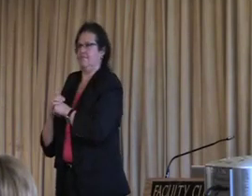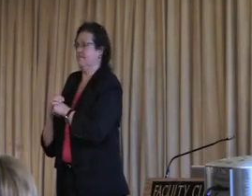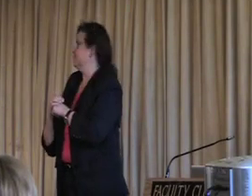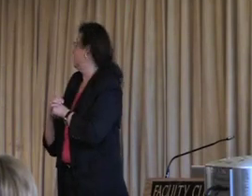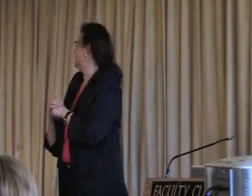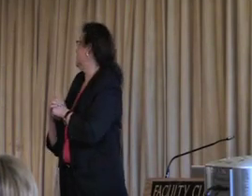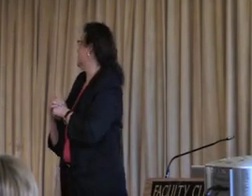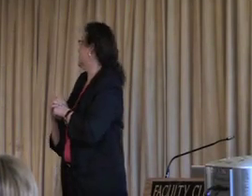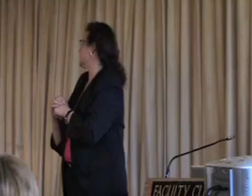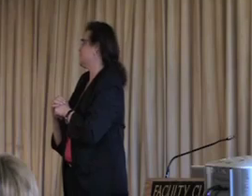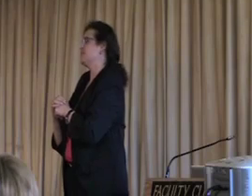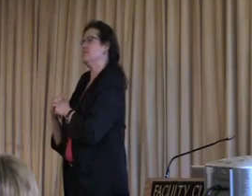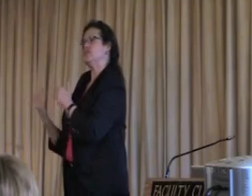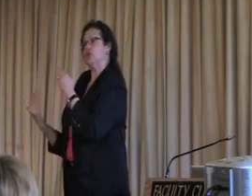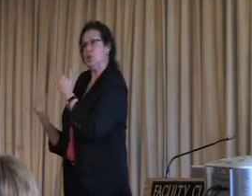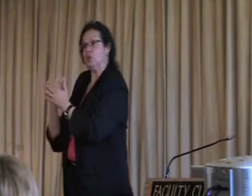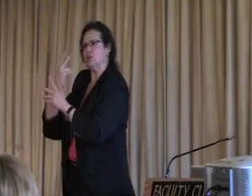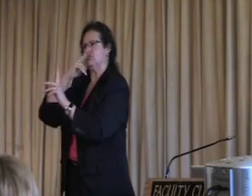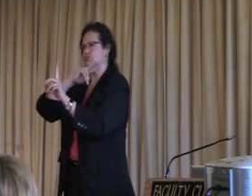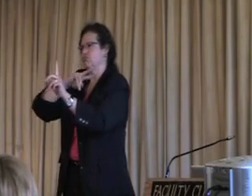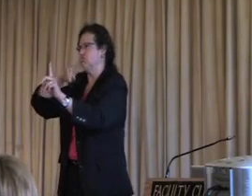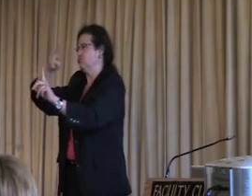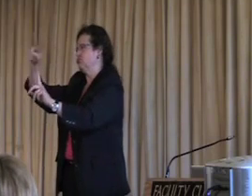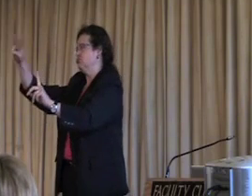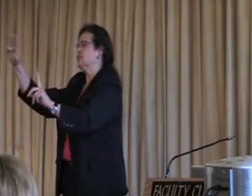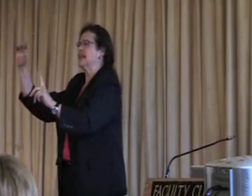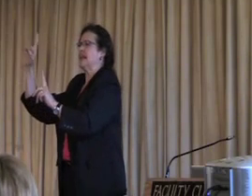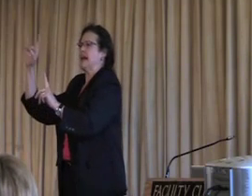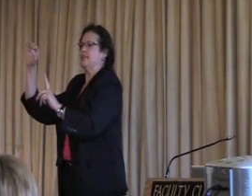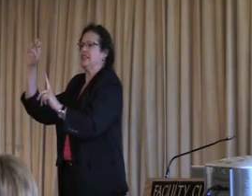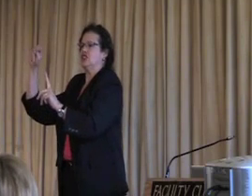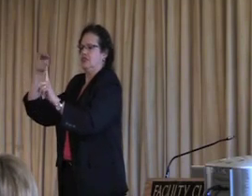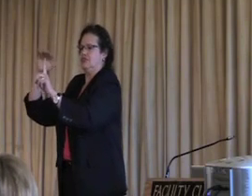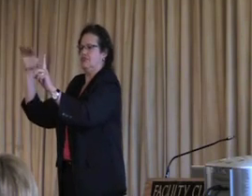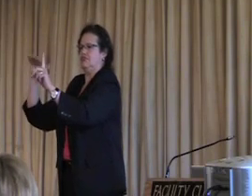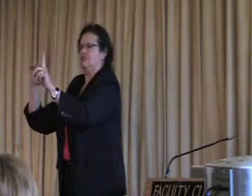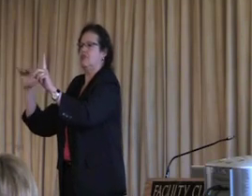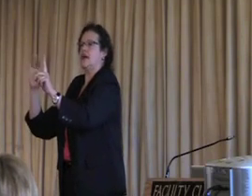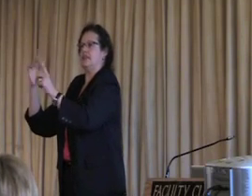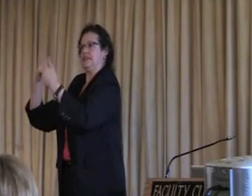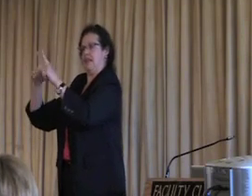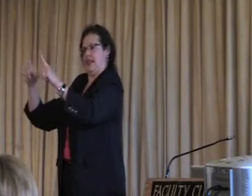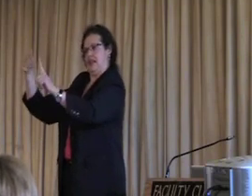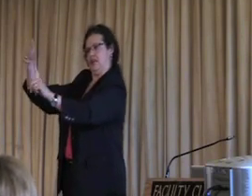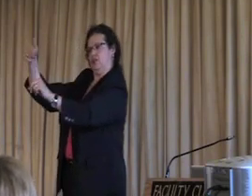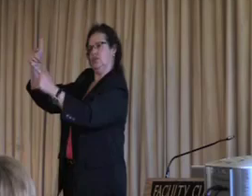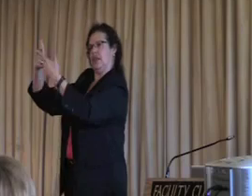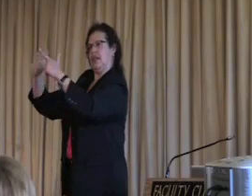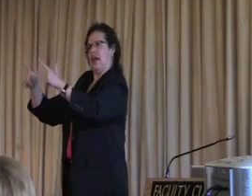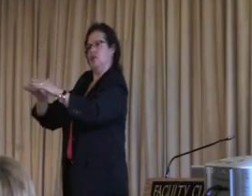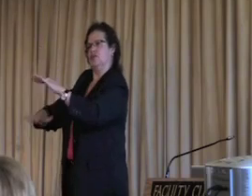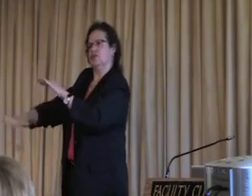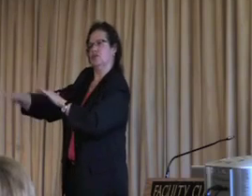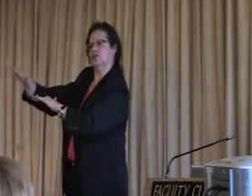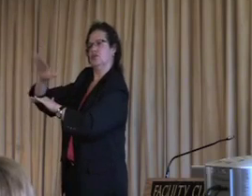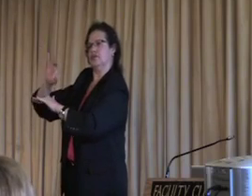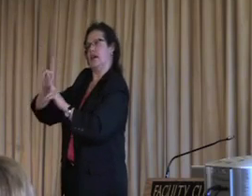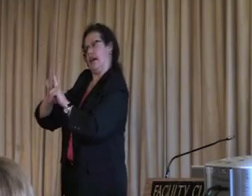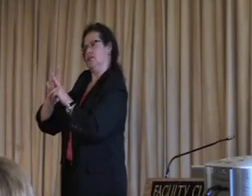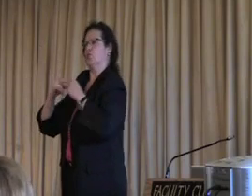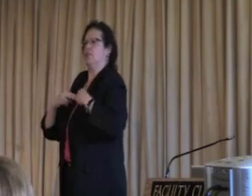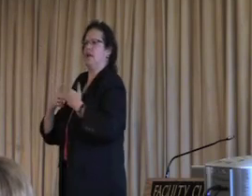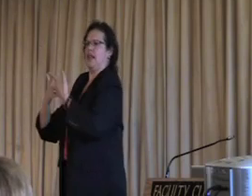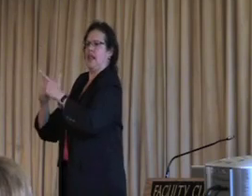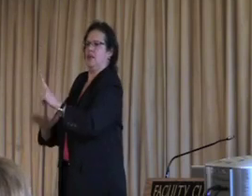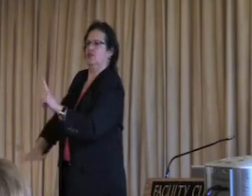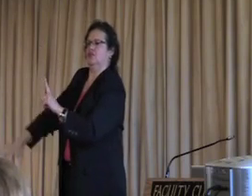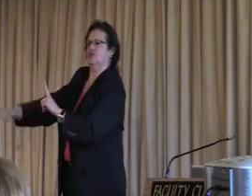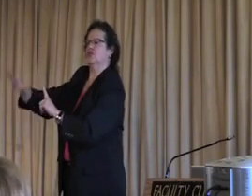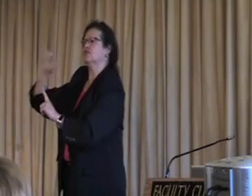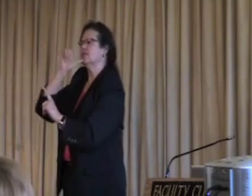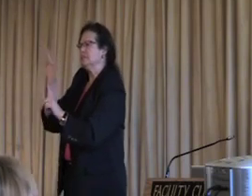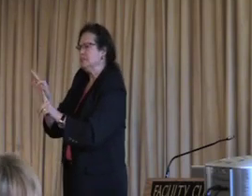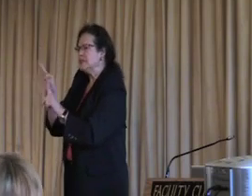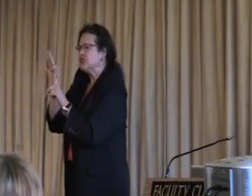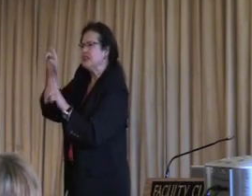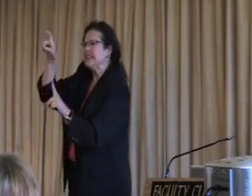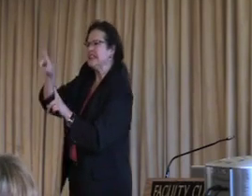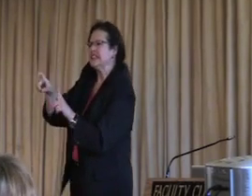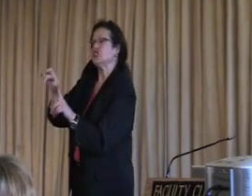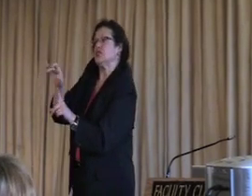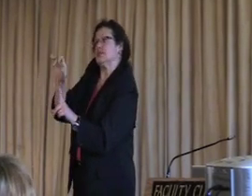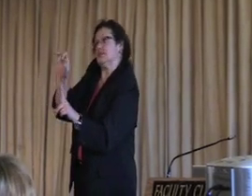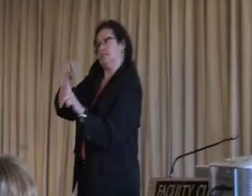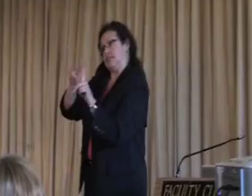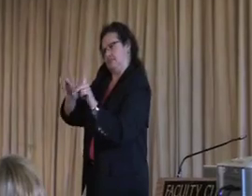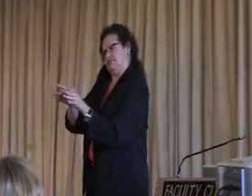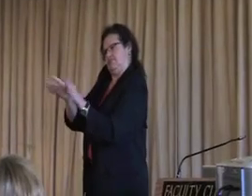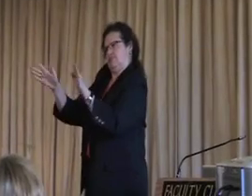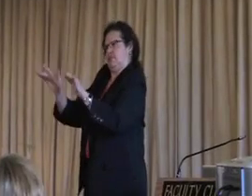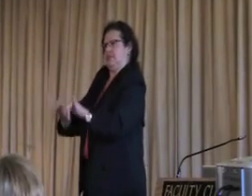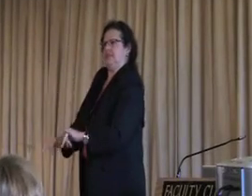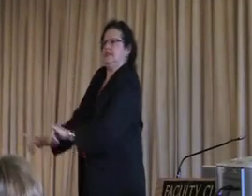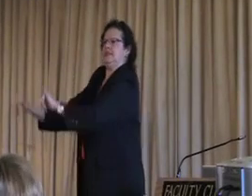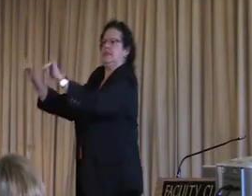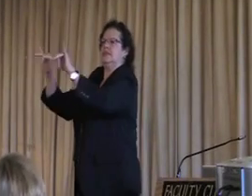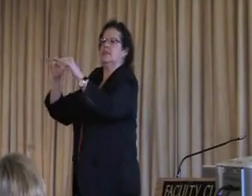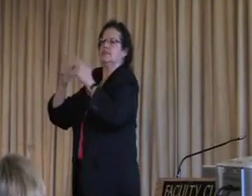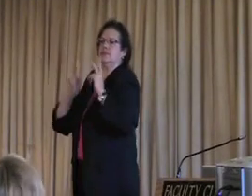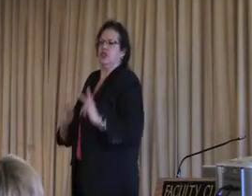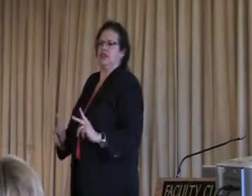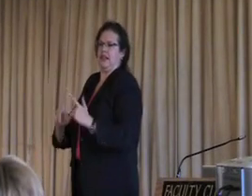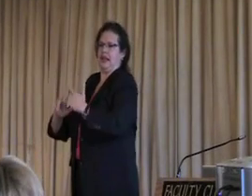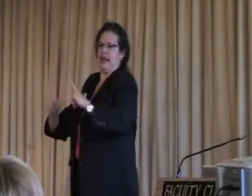important role in reframing in that paradigm shift. And sign language is now recognized